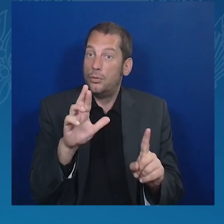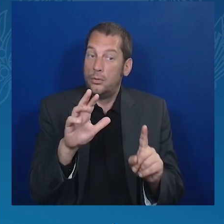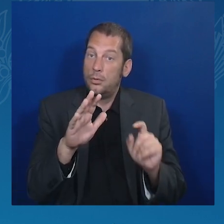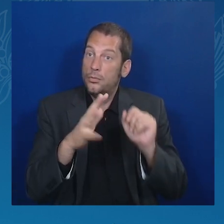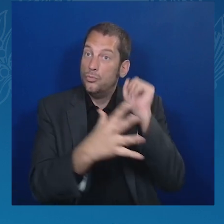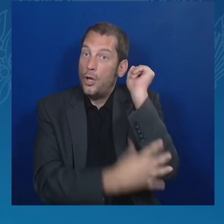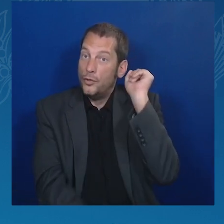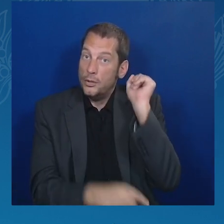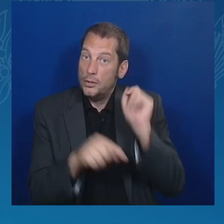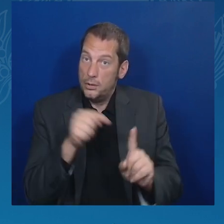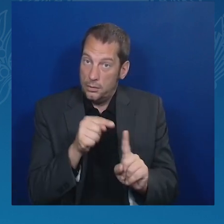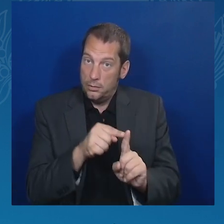when we did it.